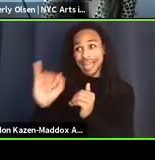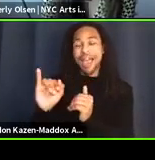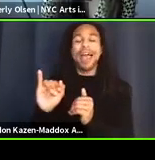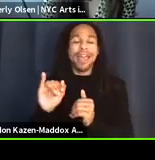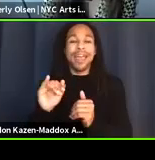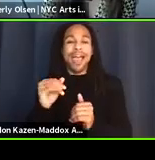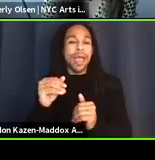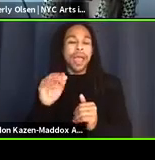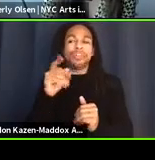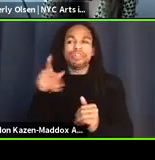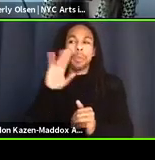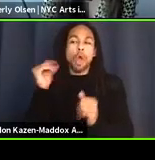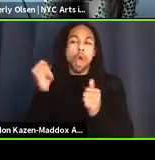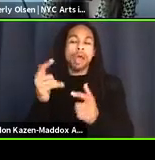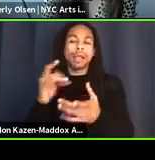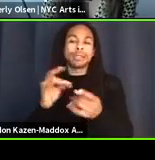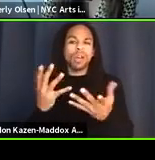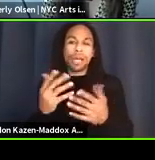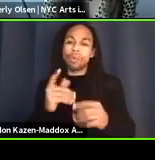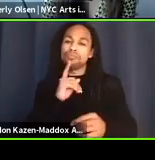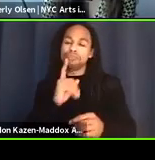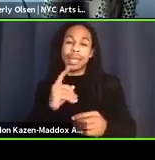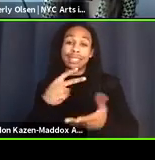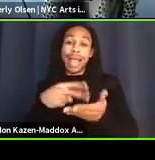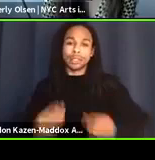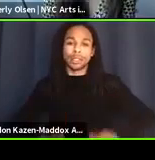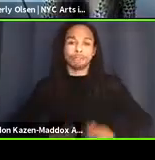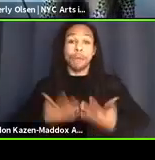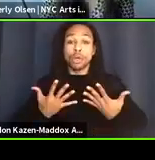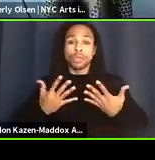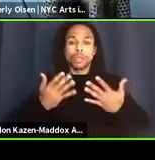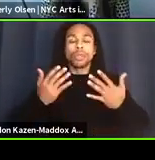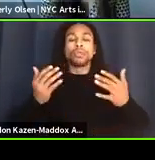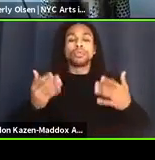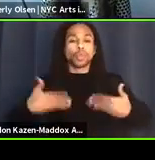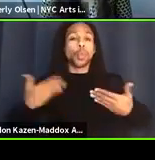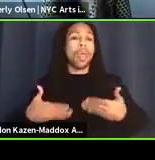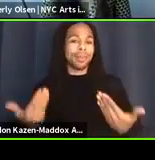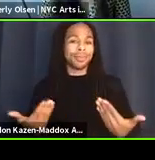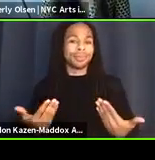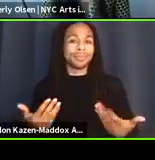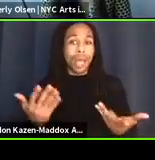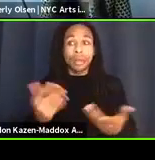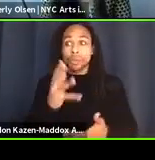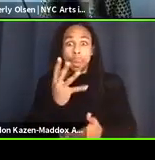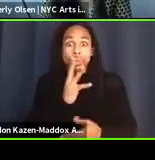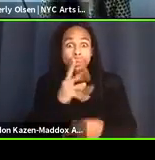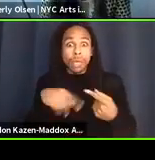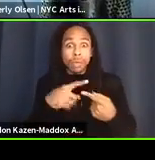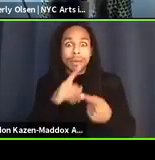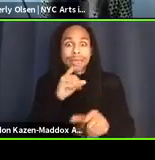things. That is for me what this has highlighted. It has reminded me, the universe